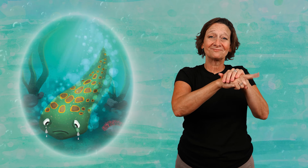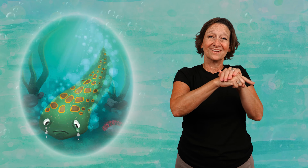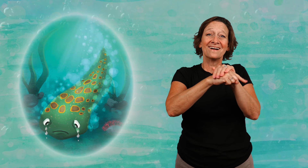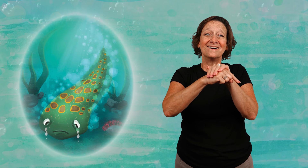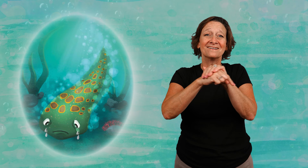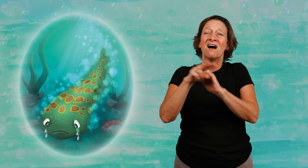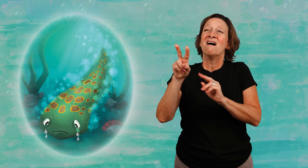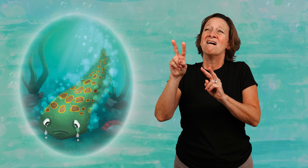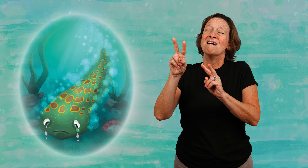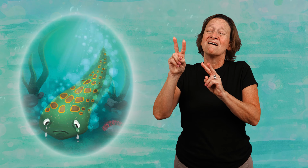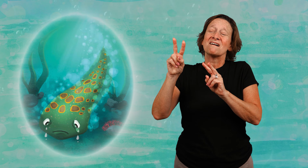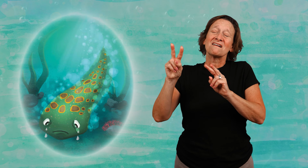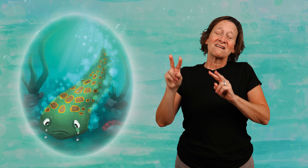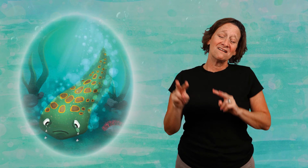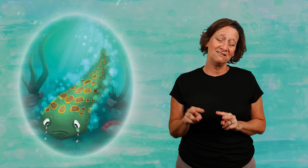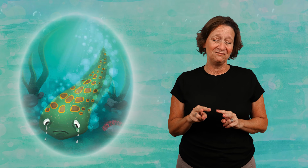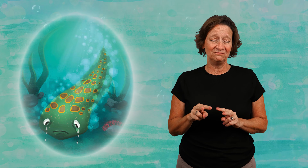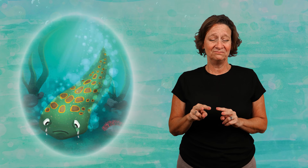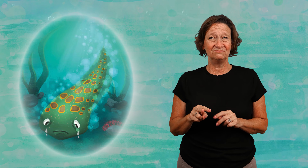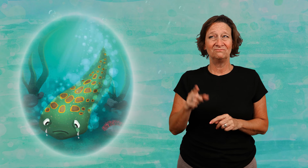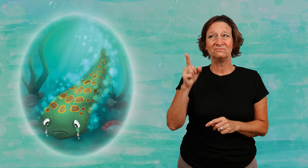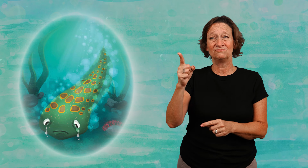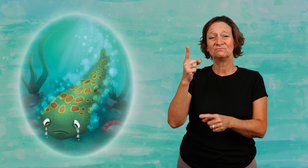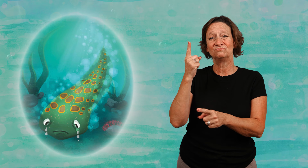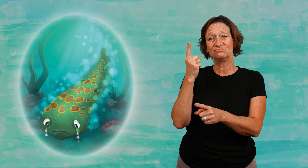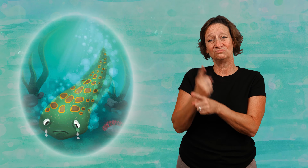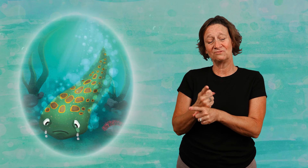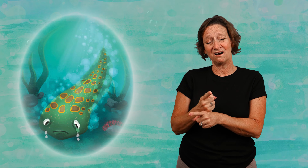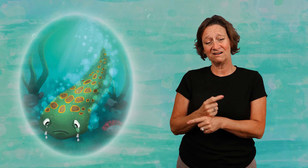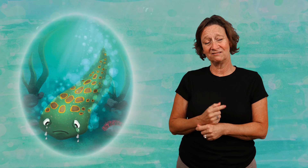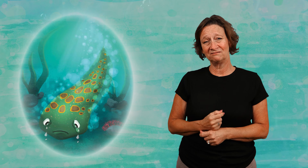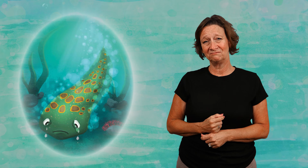“Oh no! You’re right,”